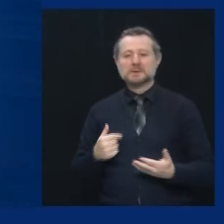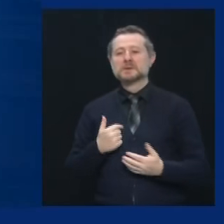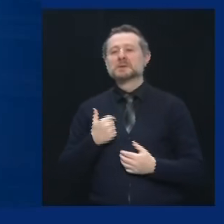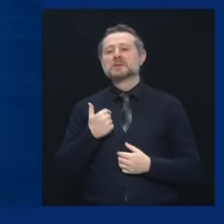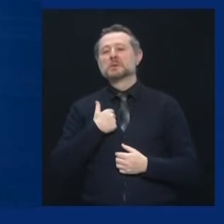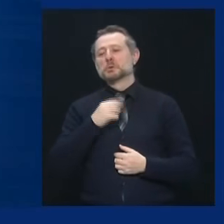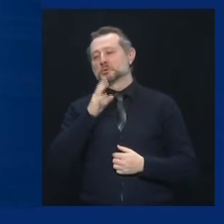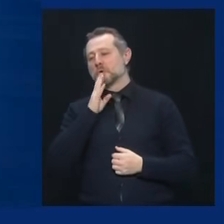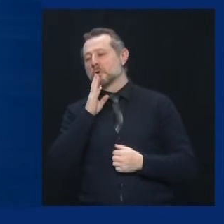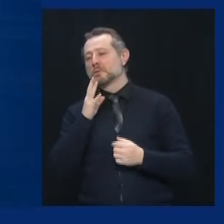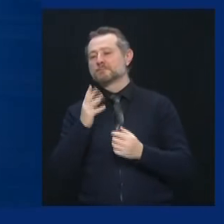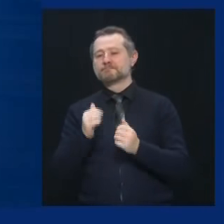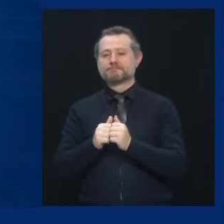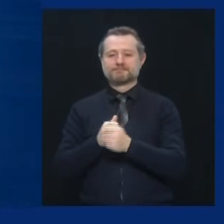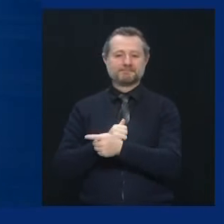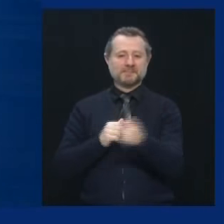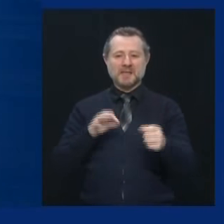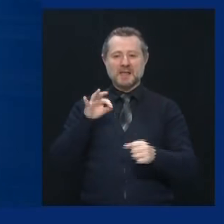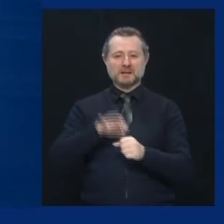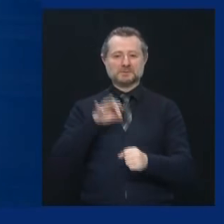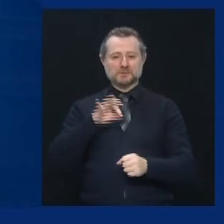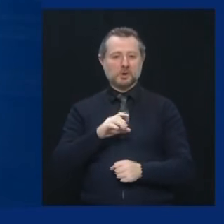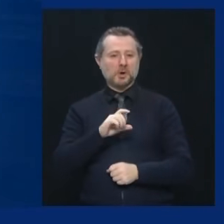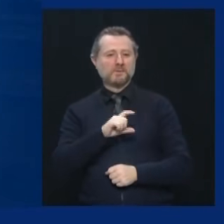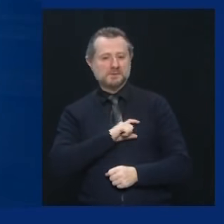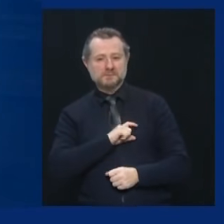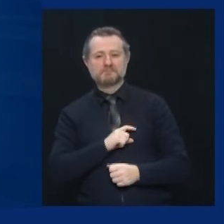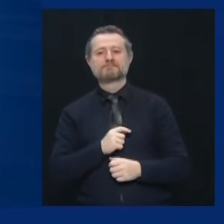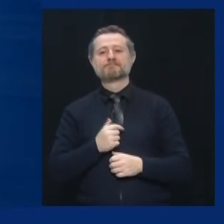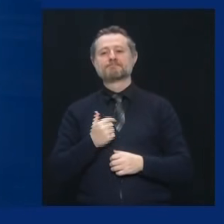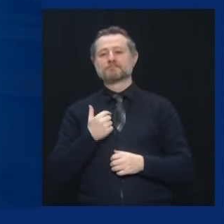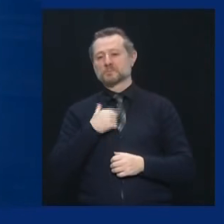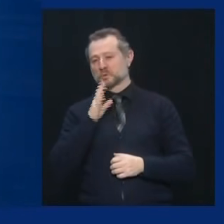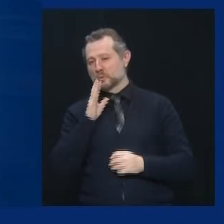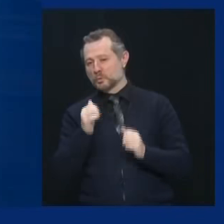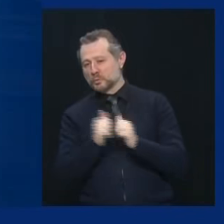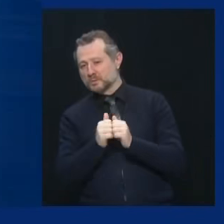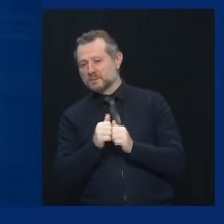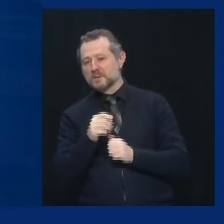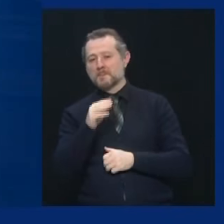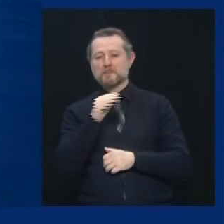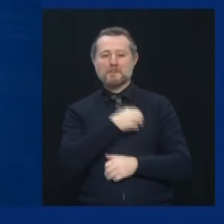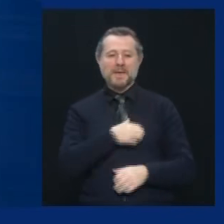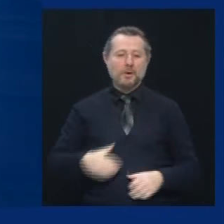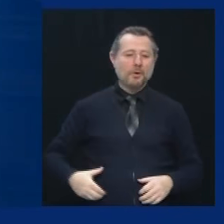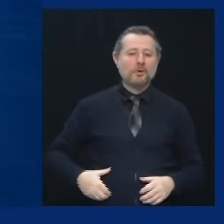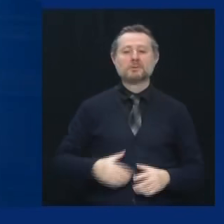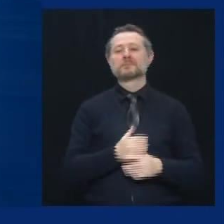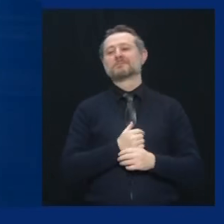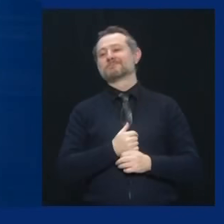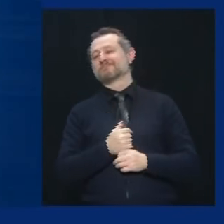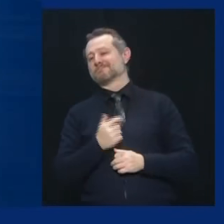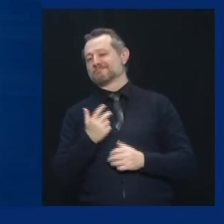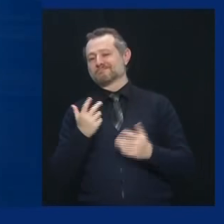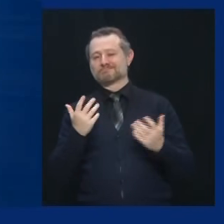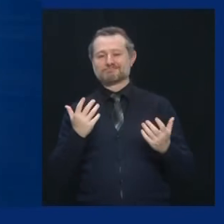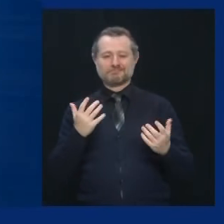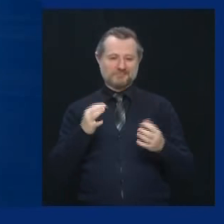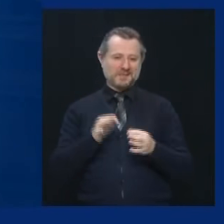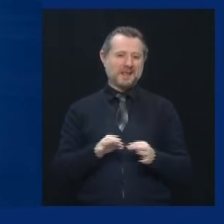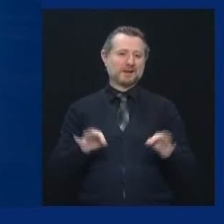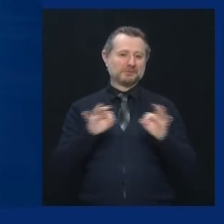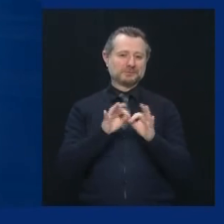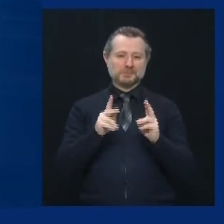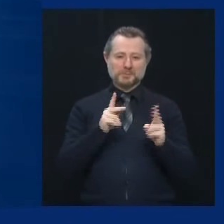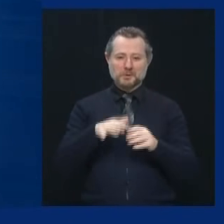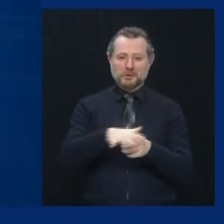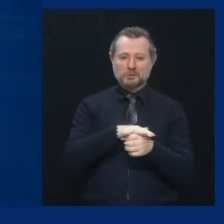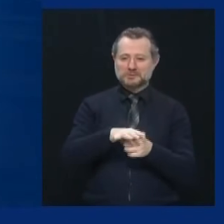JUST TO MIX IT UP BECAUSE TODAY